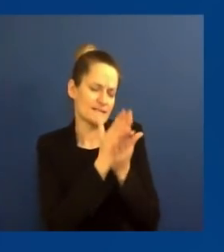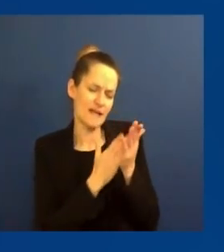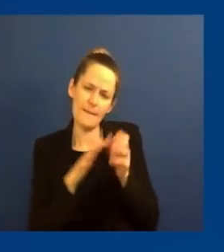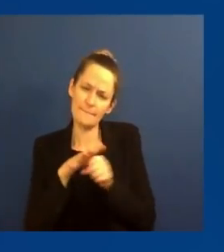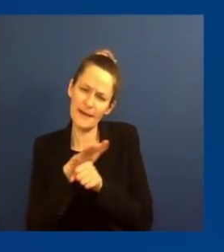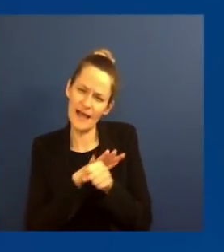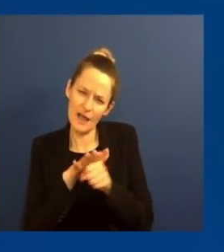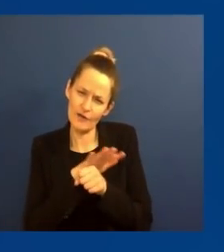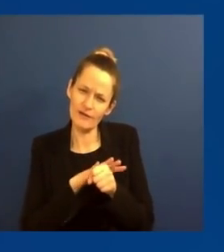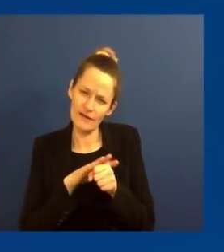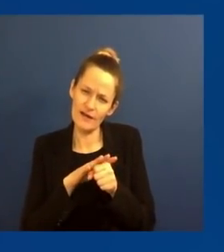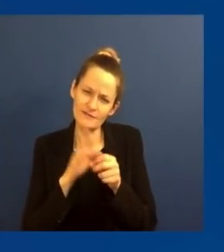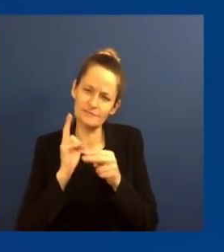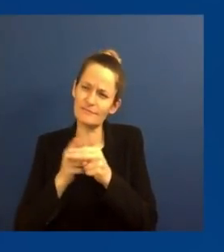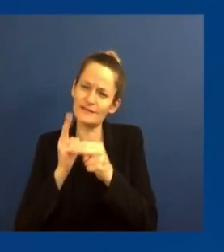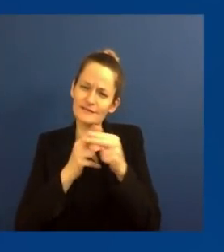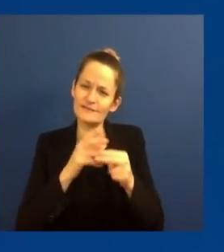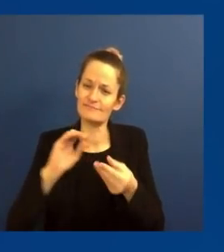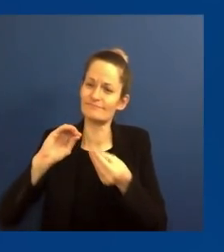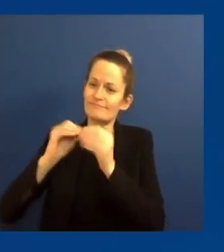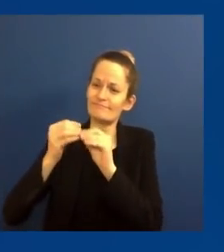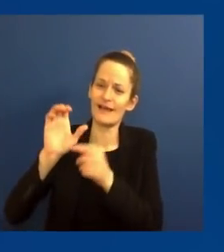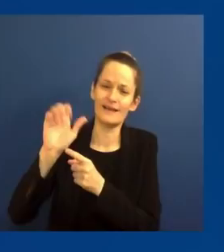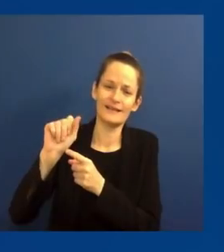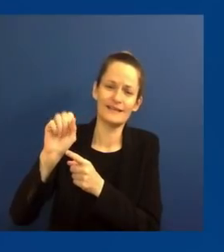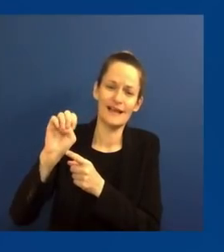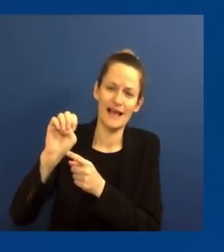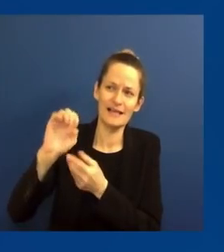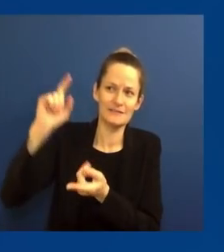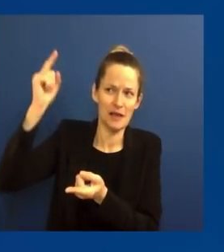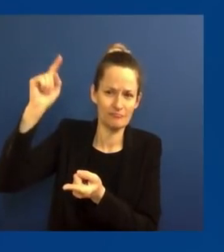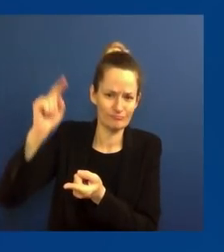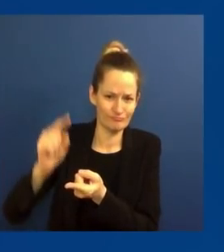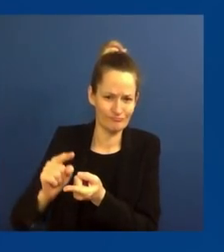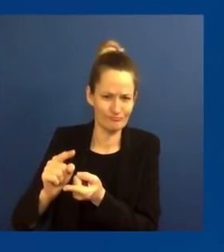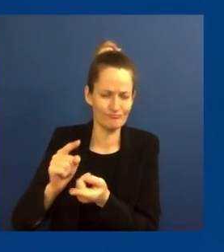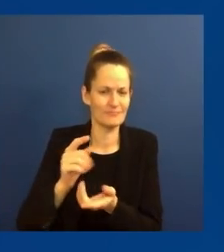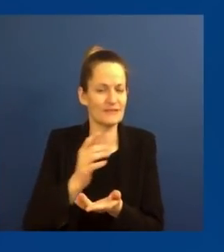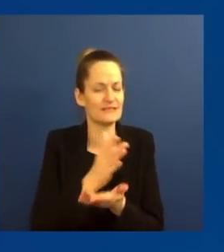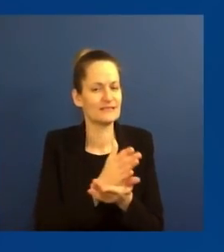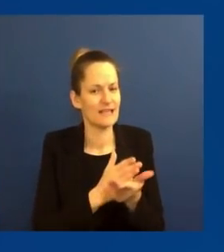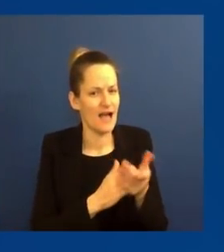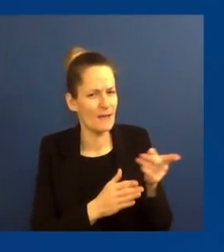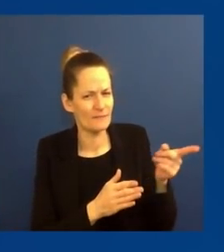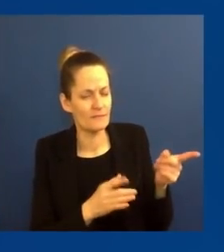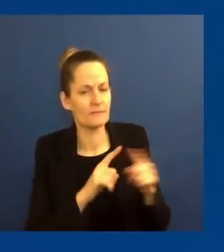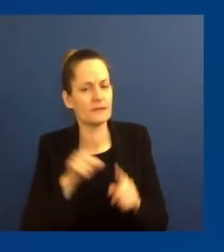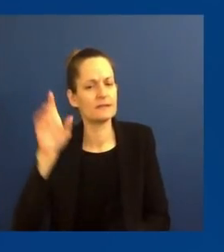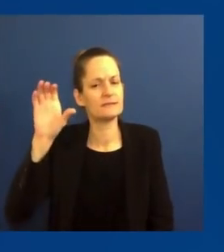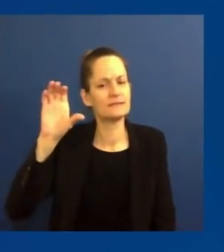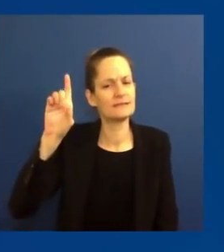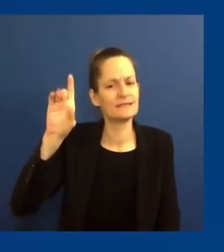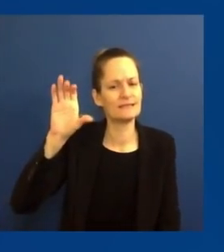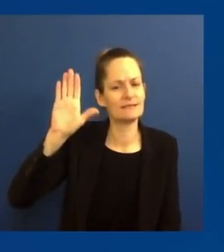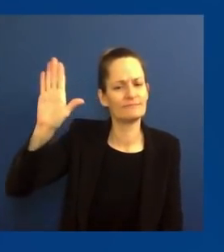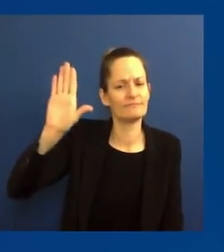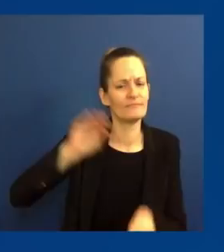what is the current CDC guidance for municipalities and states, in terms of relaxing some of the restrictions